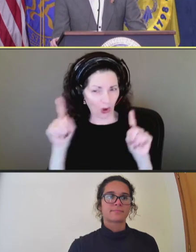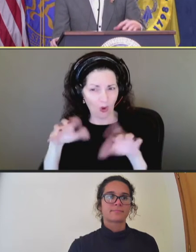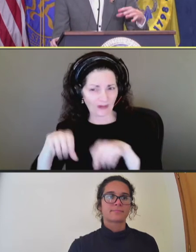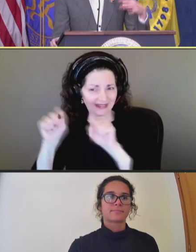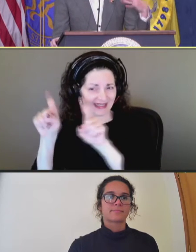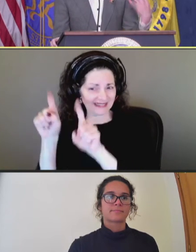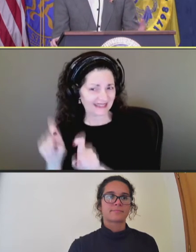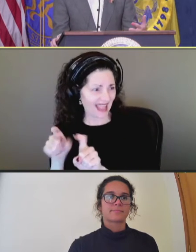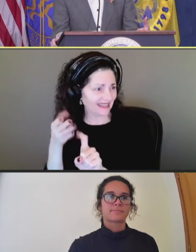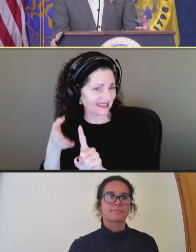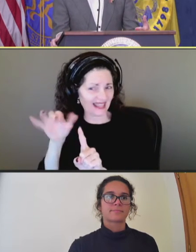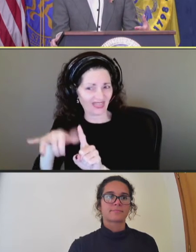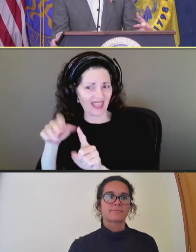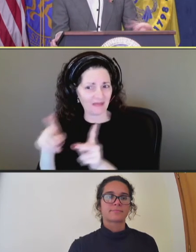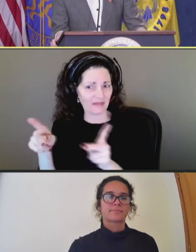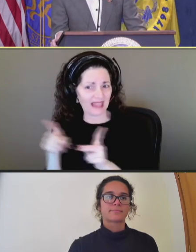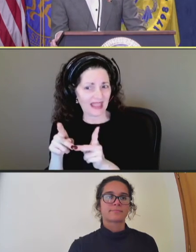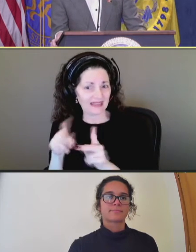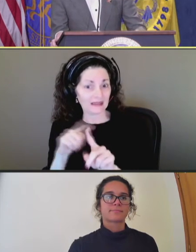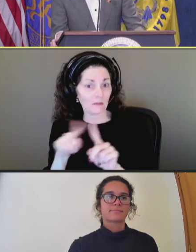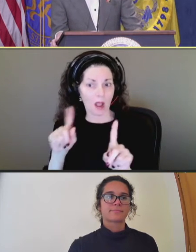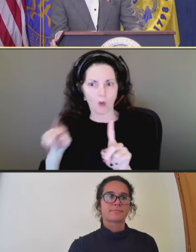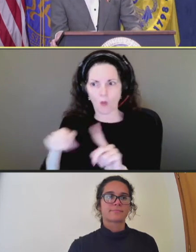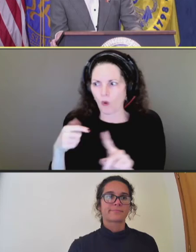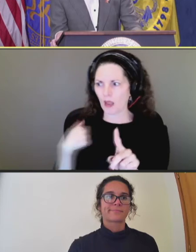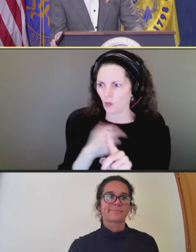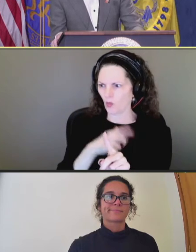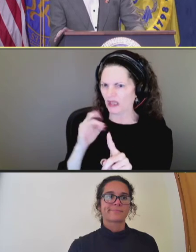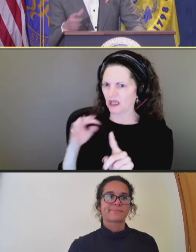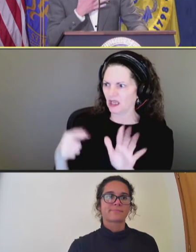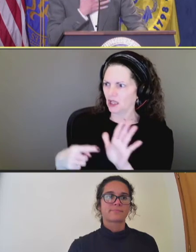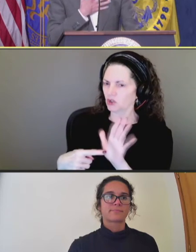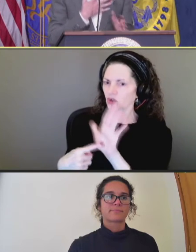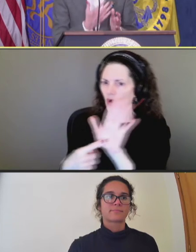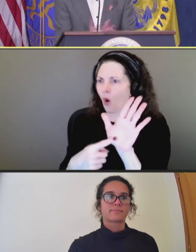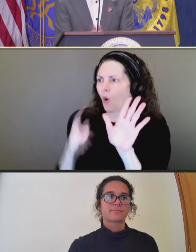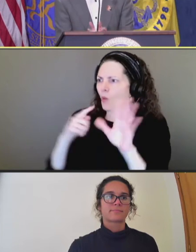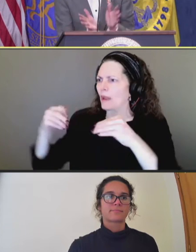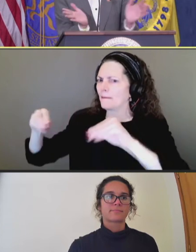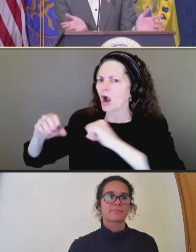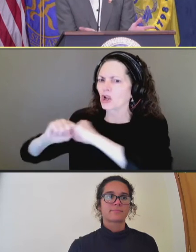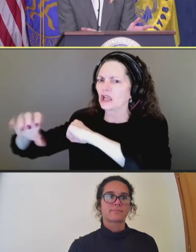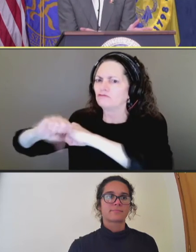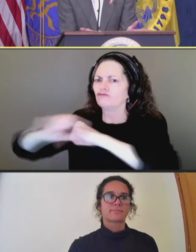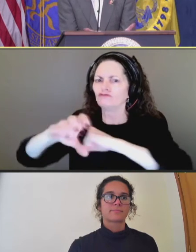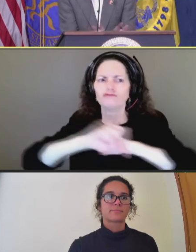But once we showcased and marketed it, you know, we helped with community outreach,